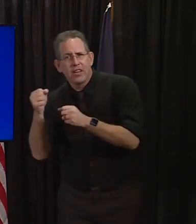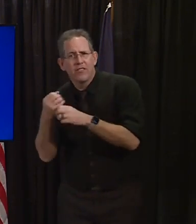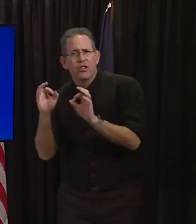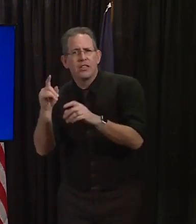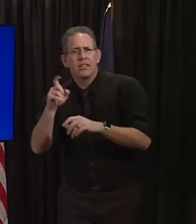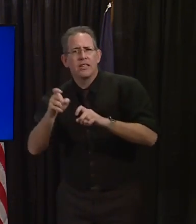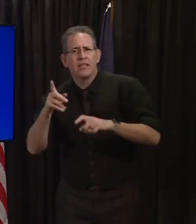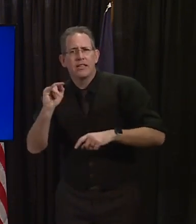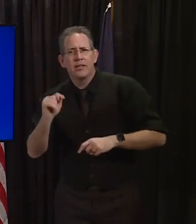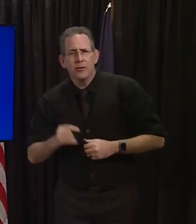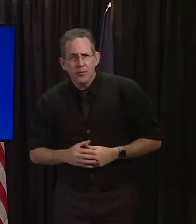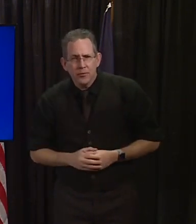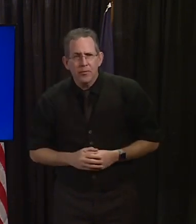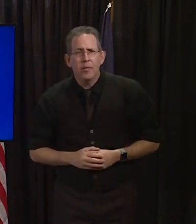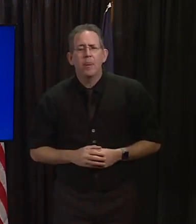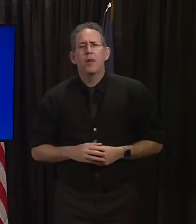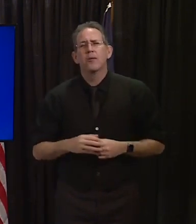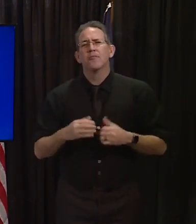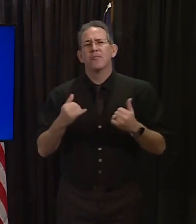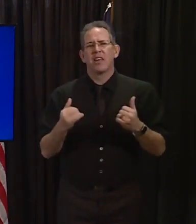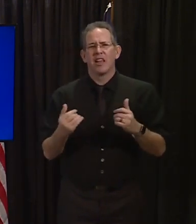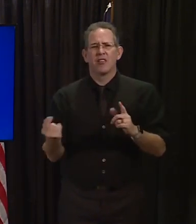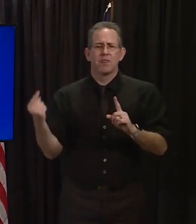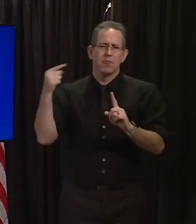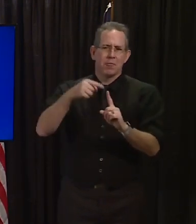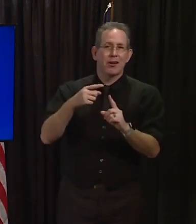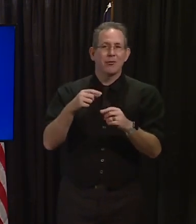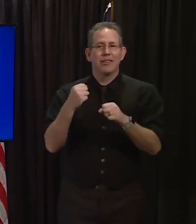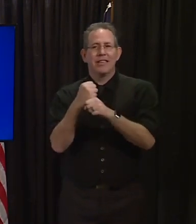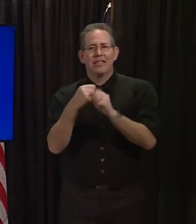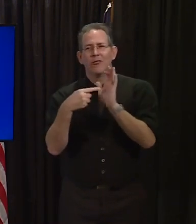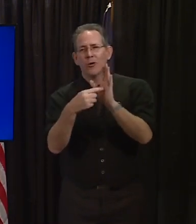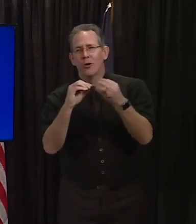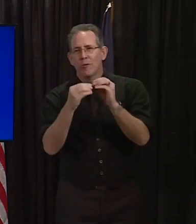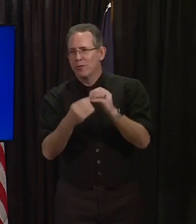first again to leave pick up. Uh Secretary Samuelson left off, we'll